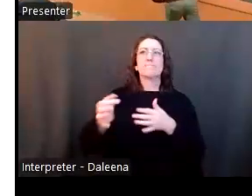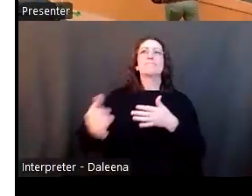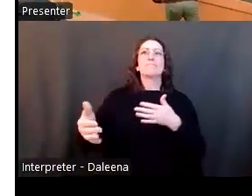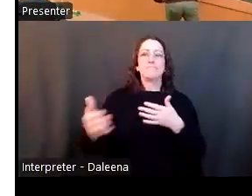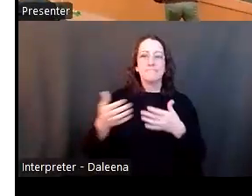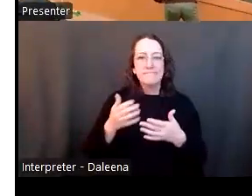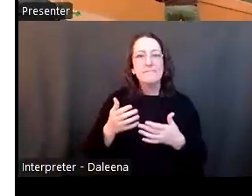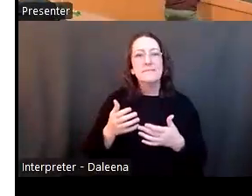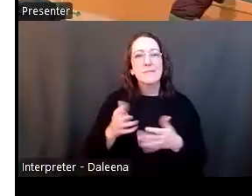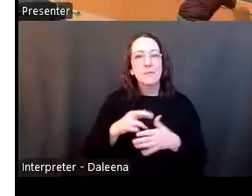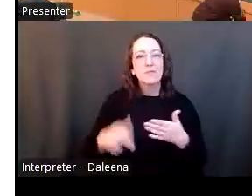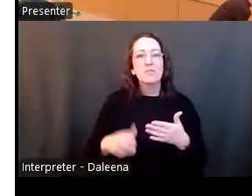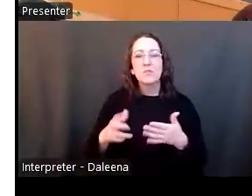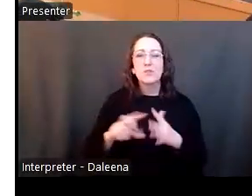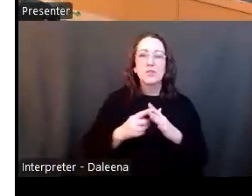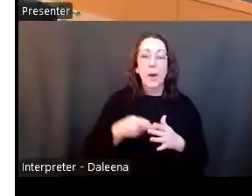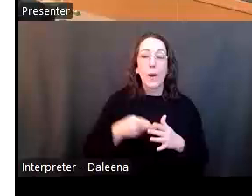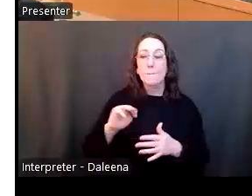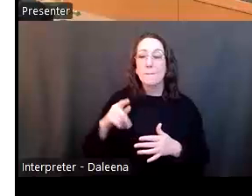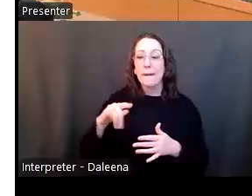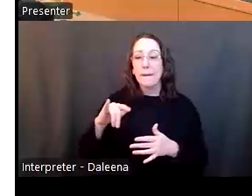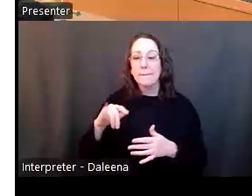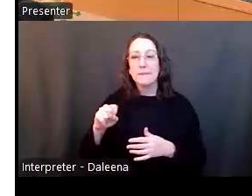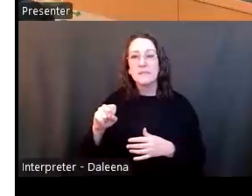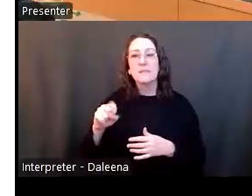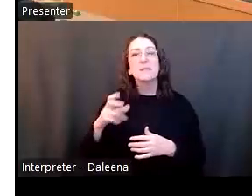like you know it started with myips it started kind of small and it's grown since then we have